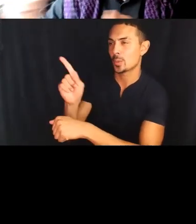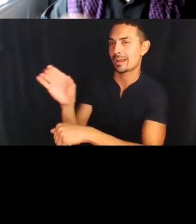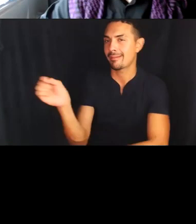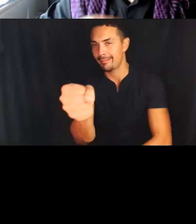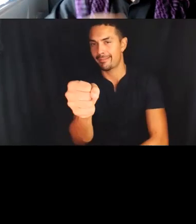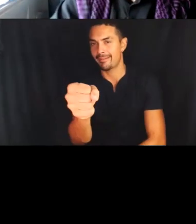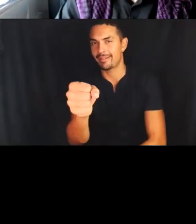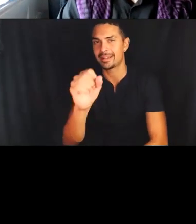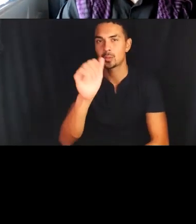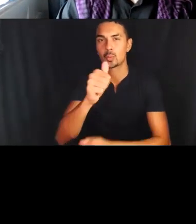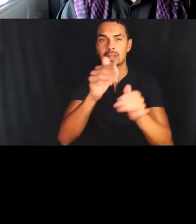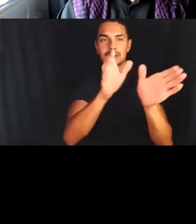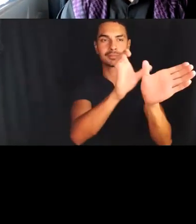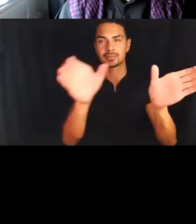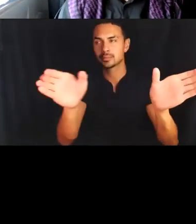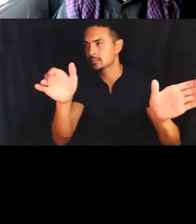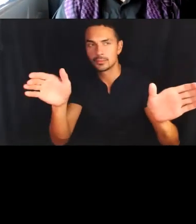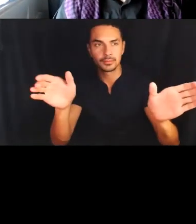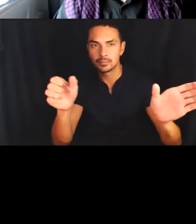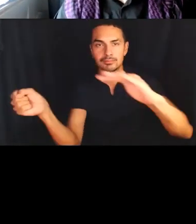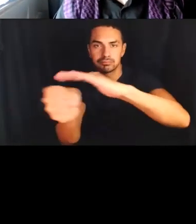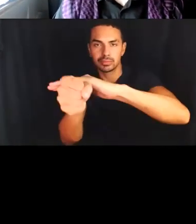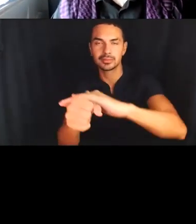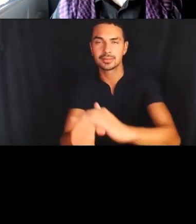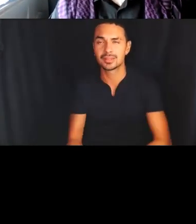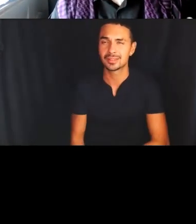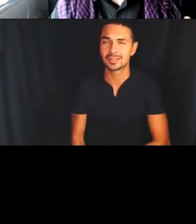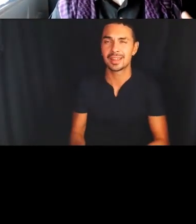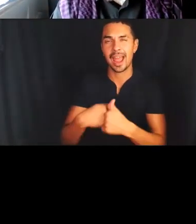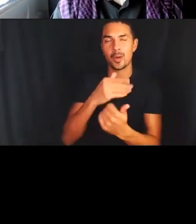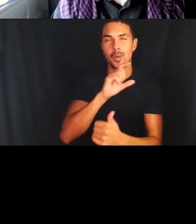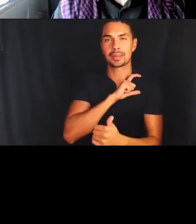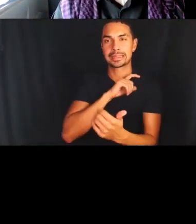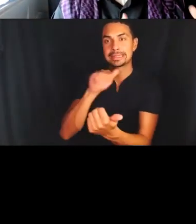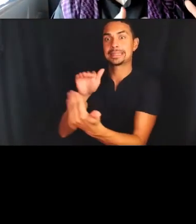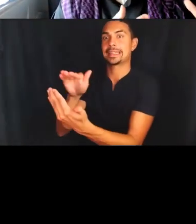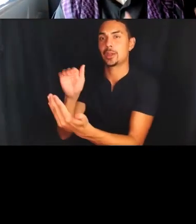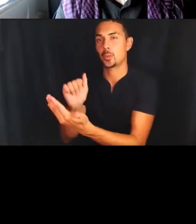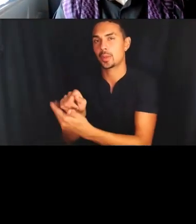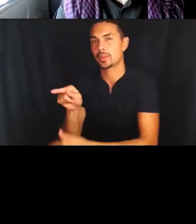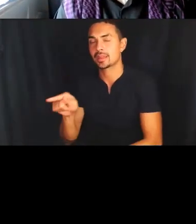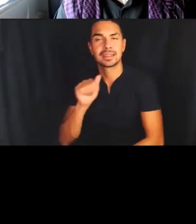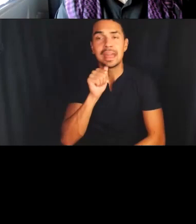It doesn't help law enforcement officers deal with the victims, the survivors